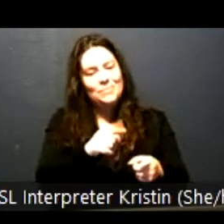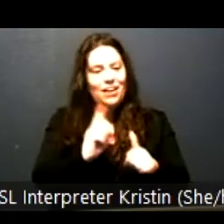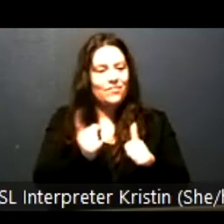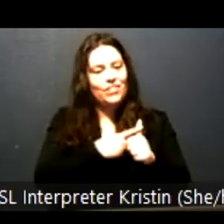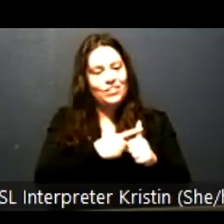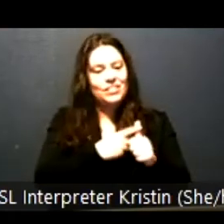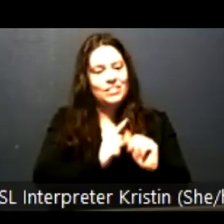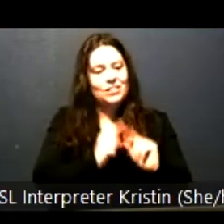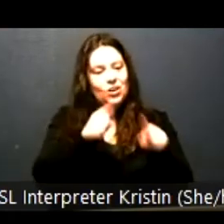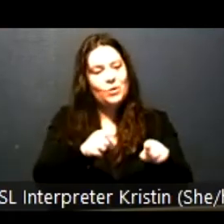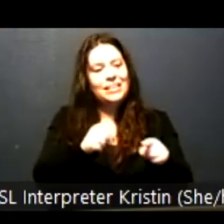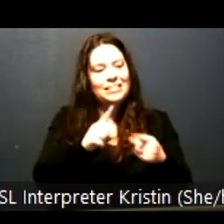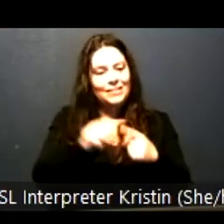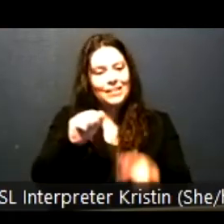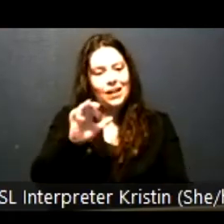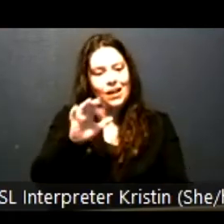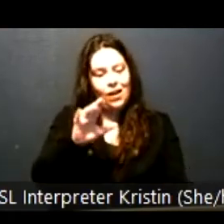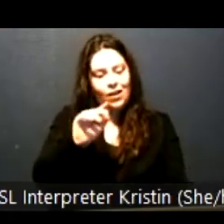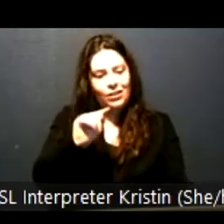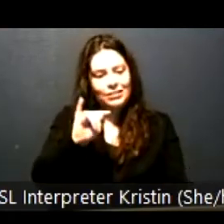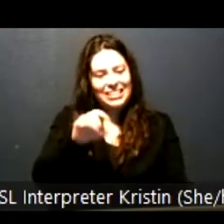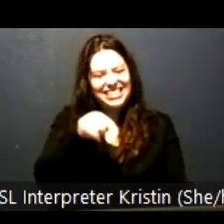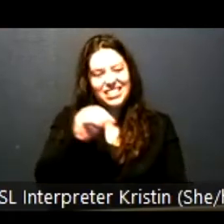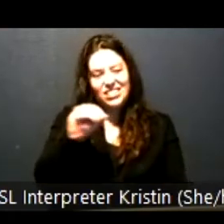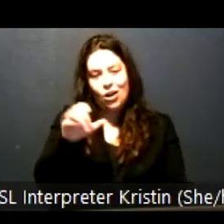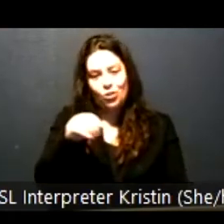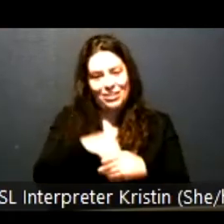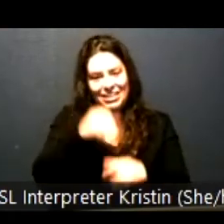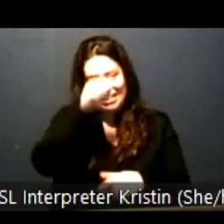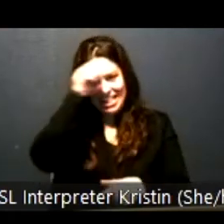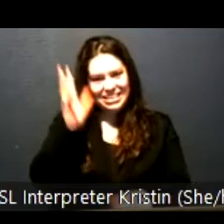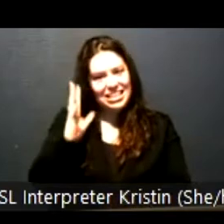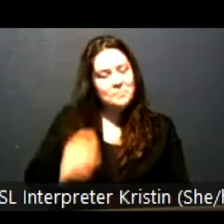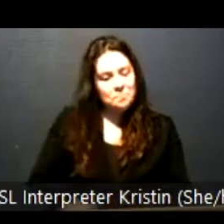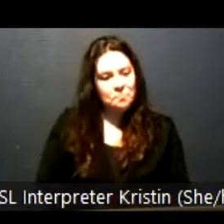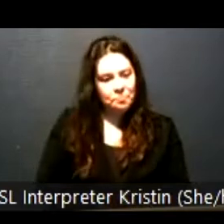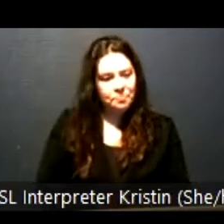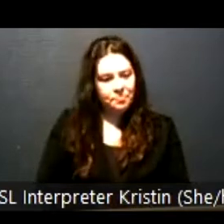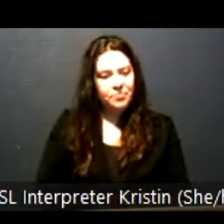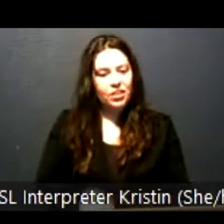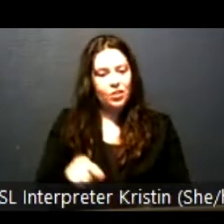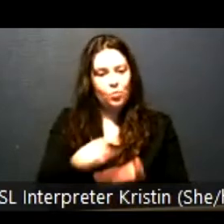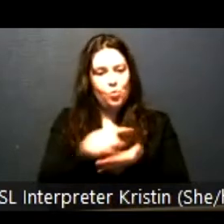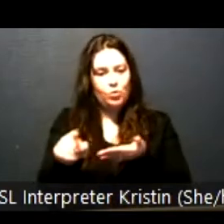the Arctic for the first time. This is October in Alaska. A week later the ocean had frozen into ice